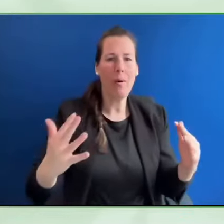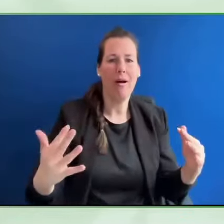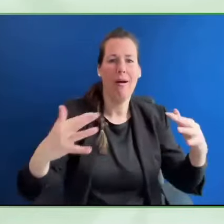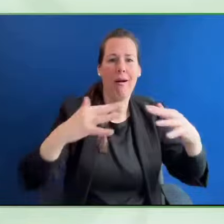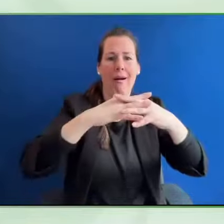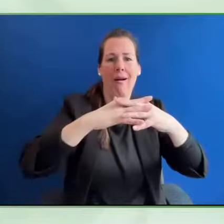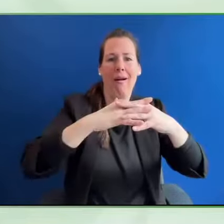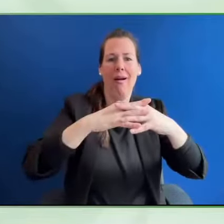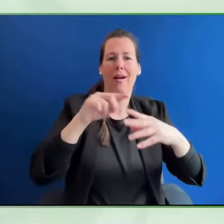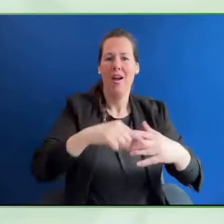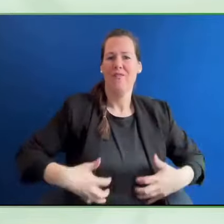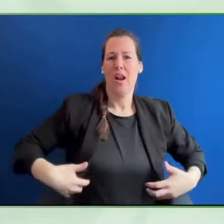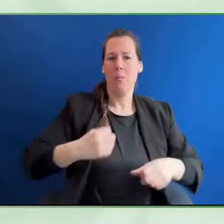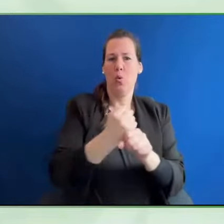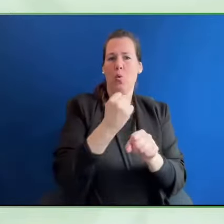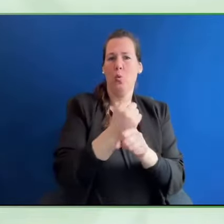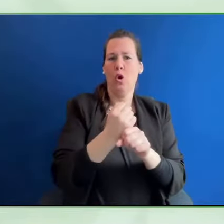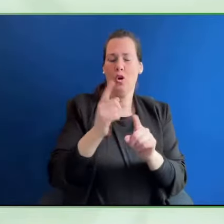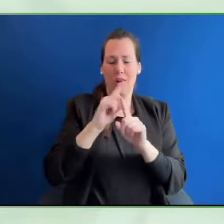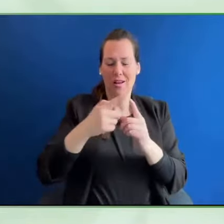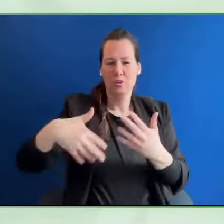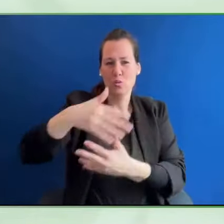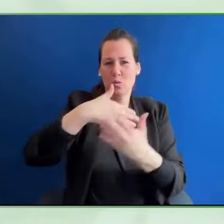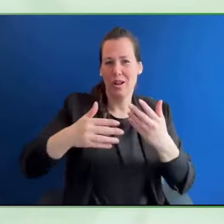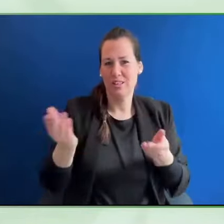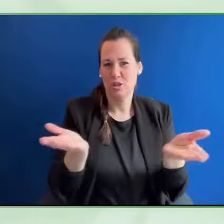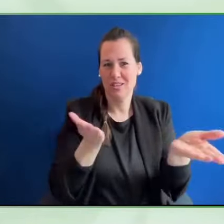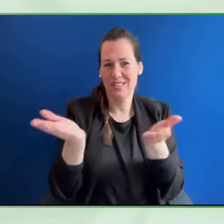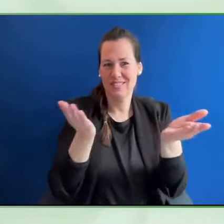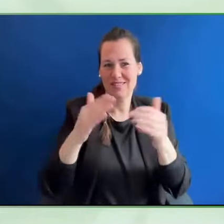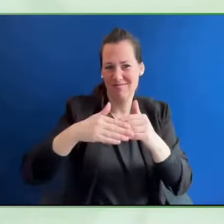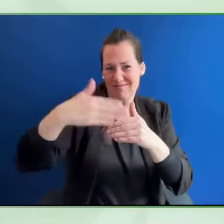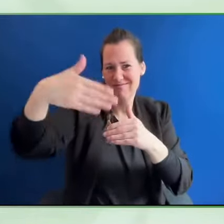health and/or psychosocial.